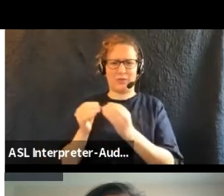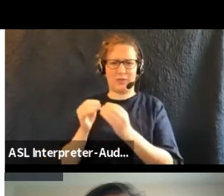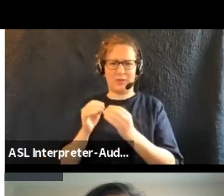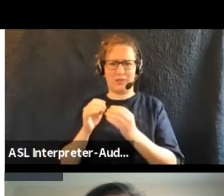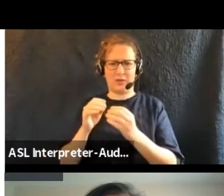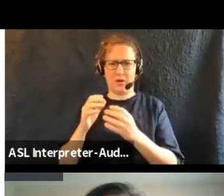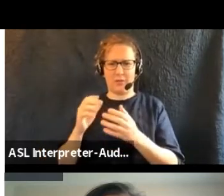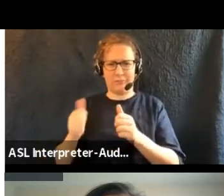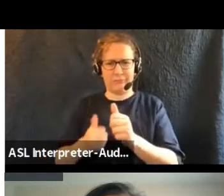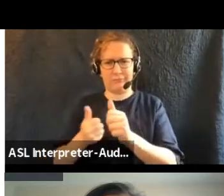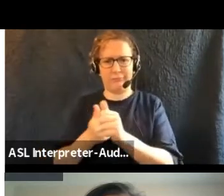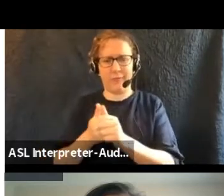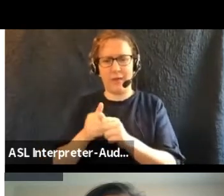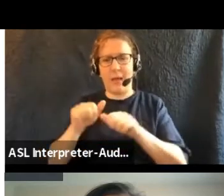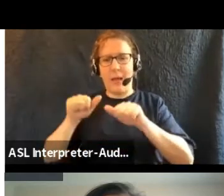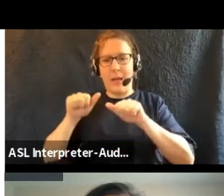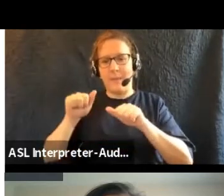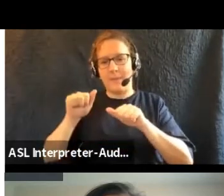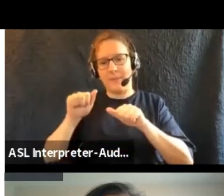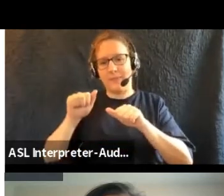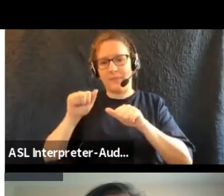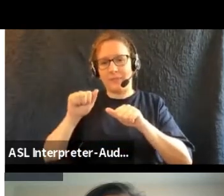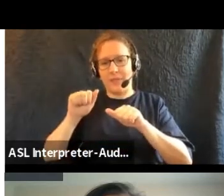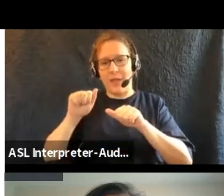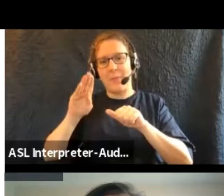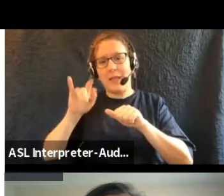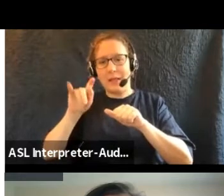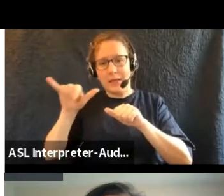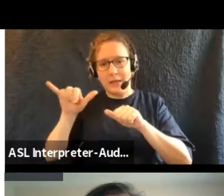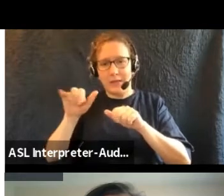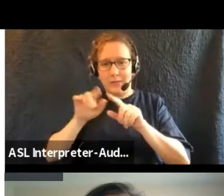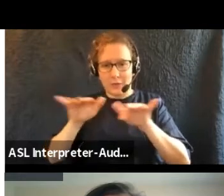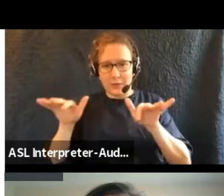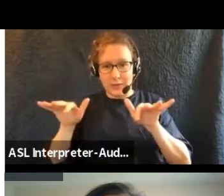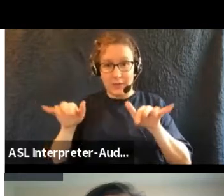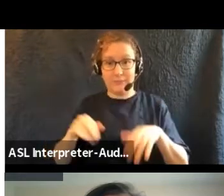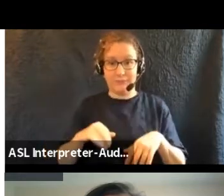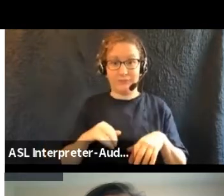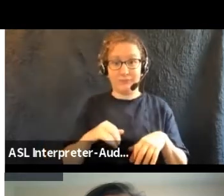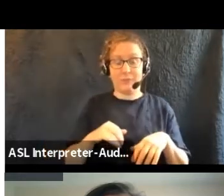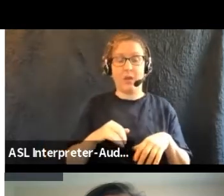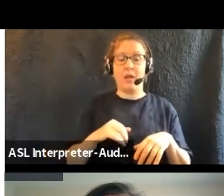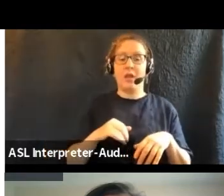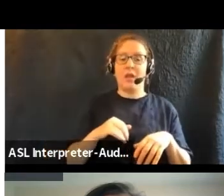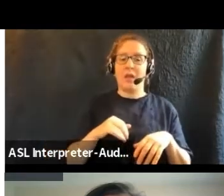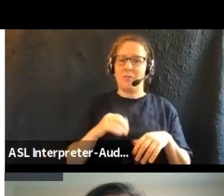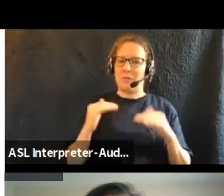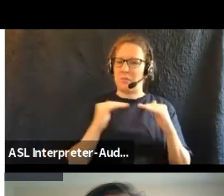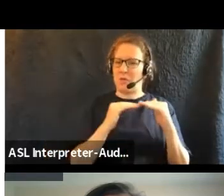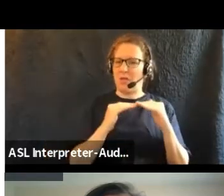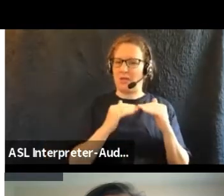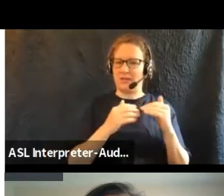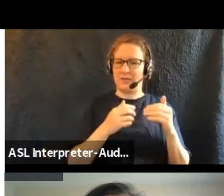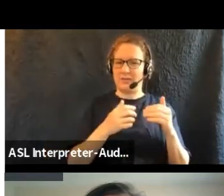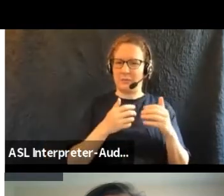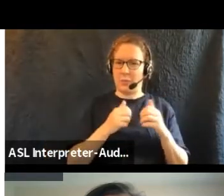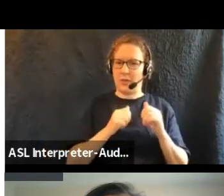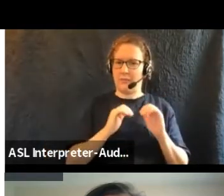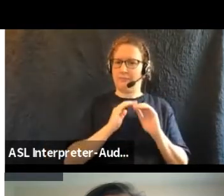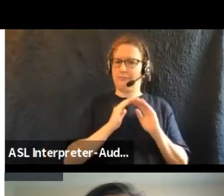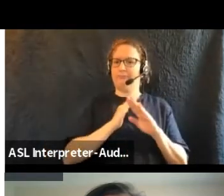I also noted that colleagues have often hesitated to disclose disabilities that they may have